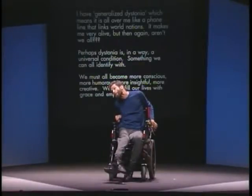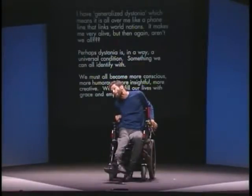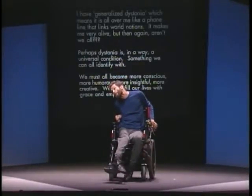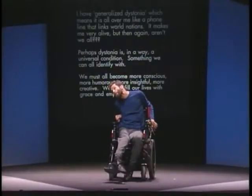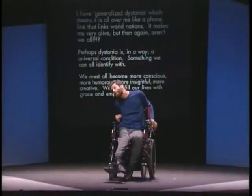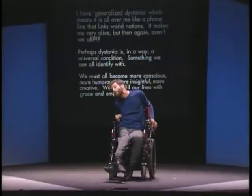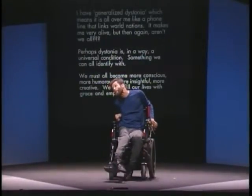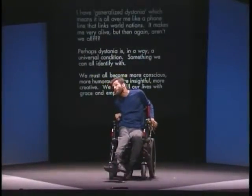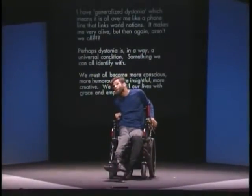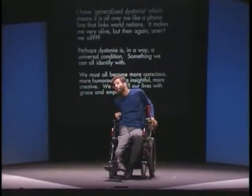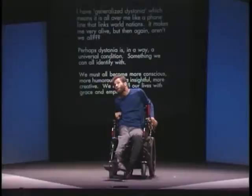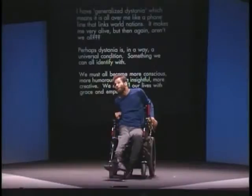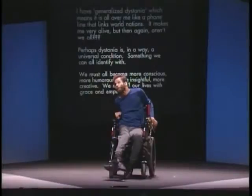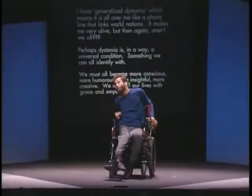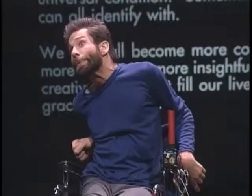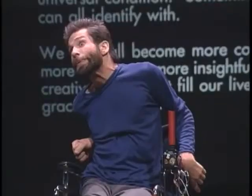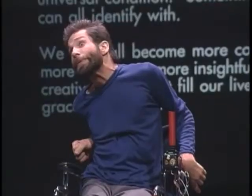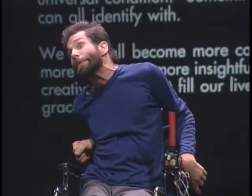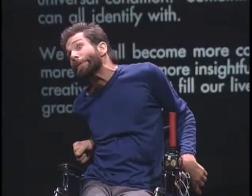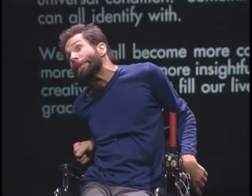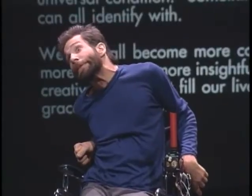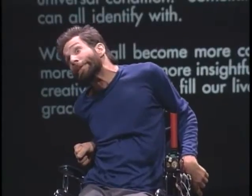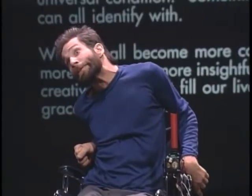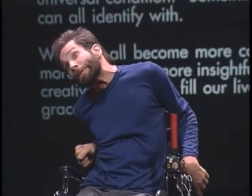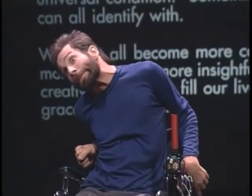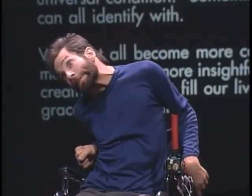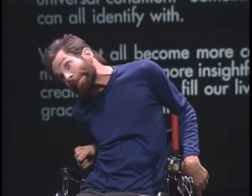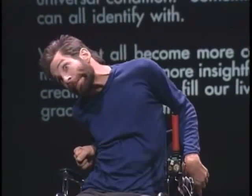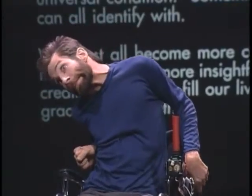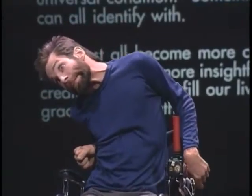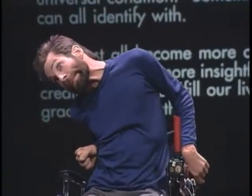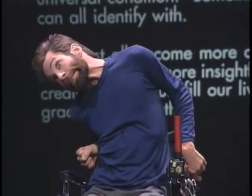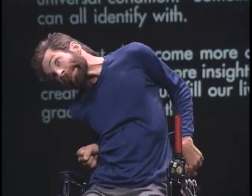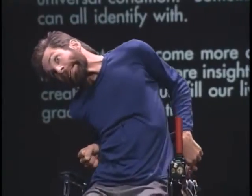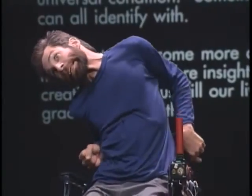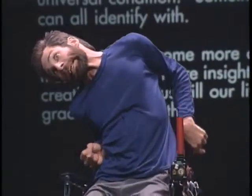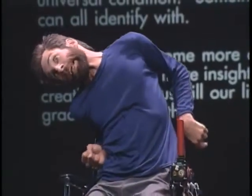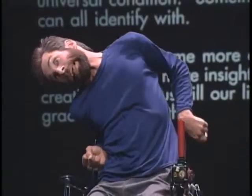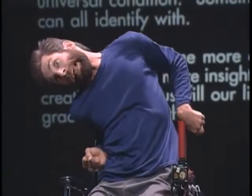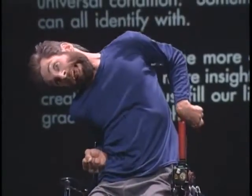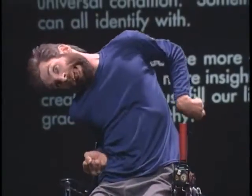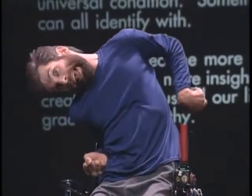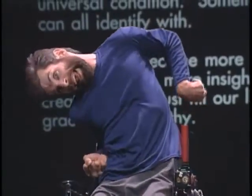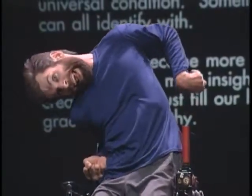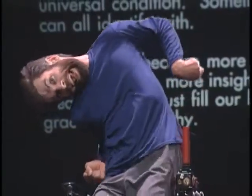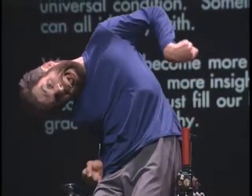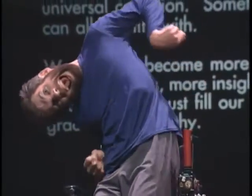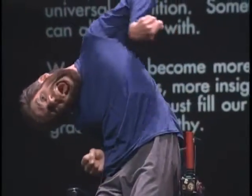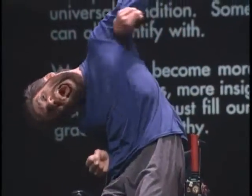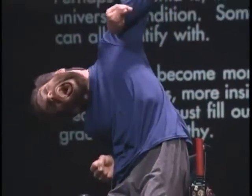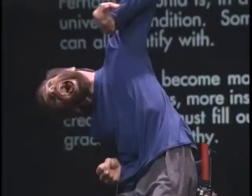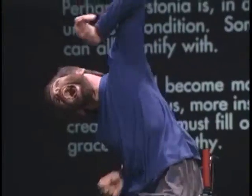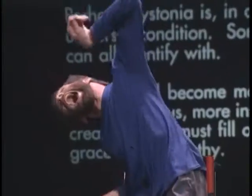creative we must fill our lives with grace and empathy